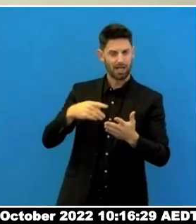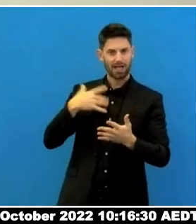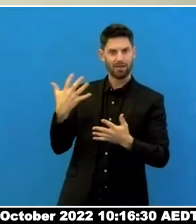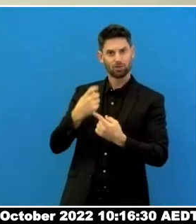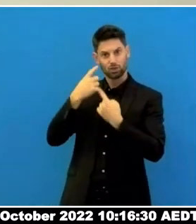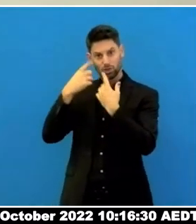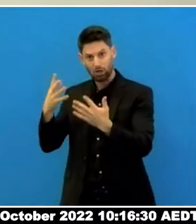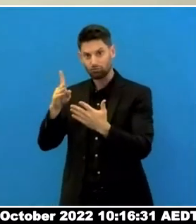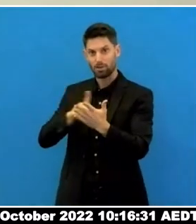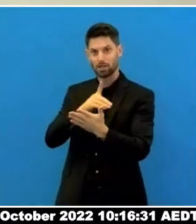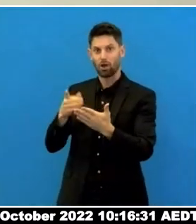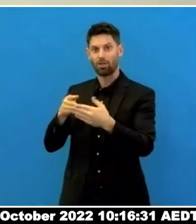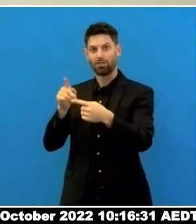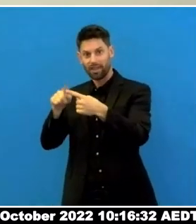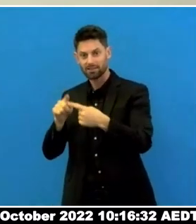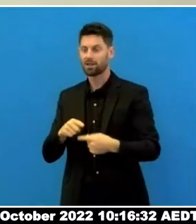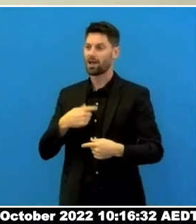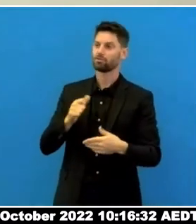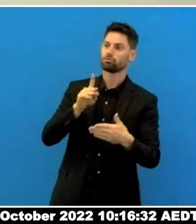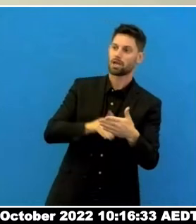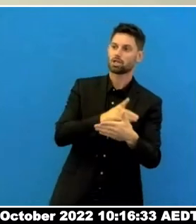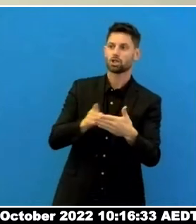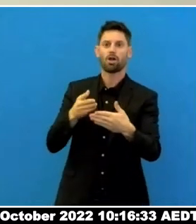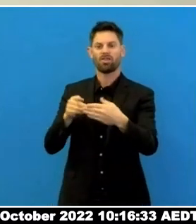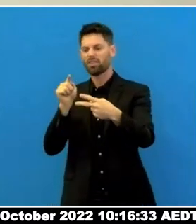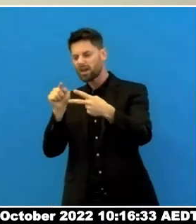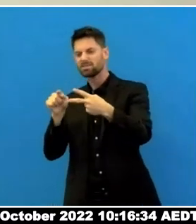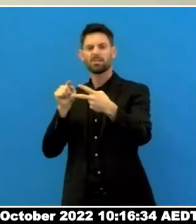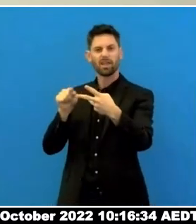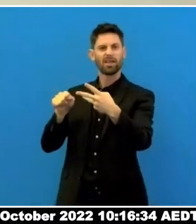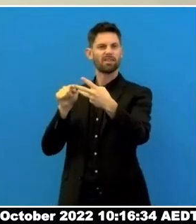This complexity creates challenges for the community to understand their rights